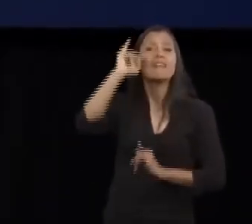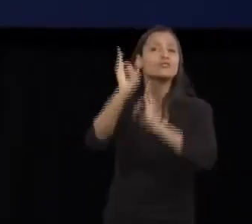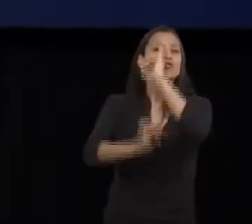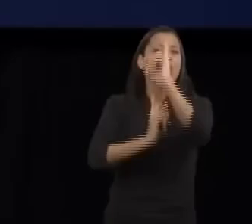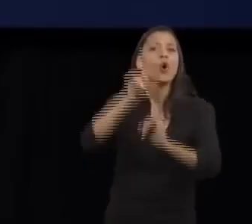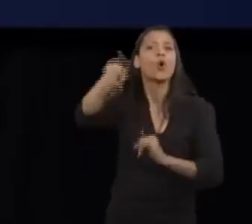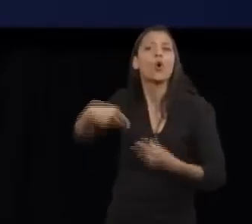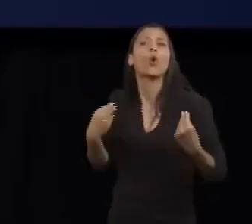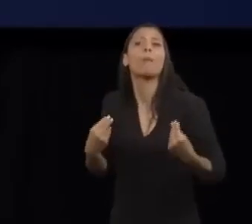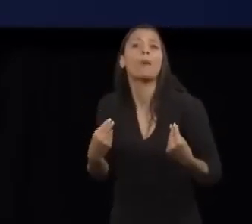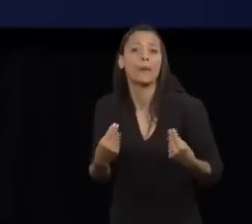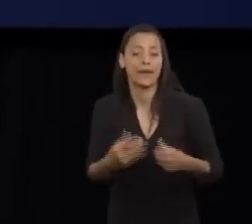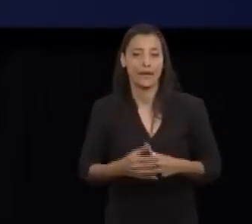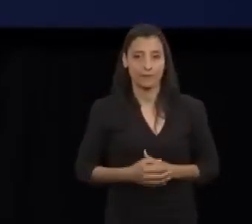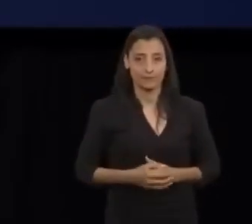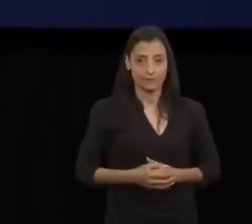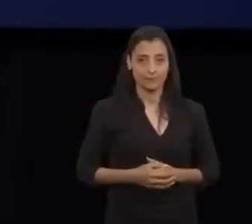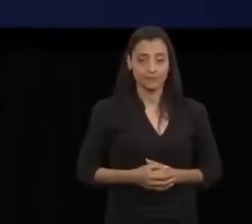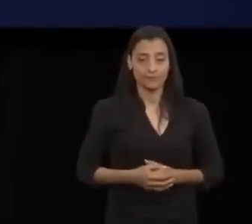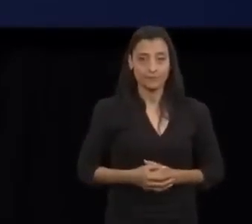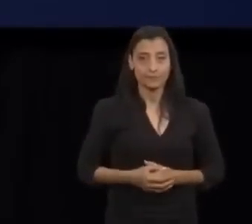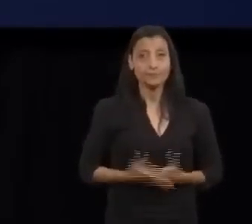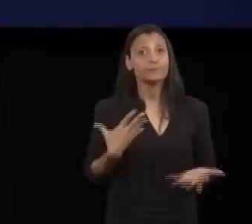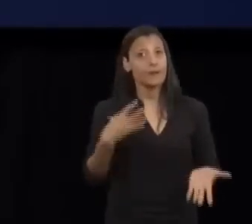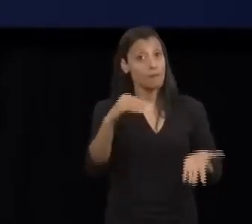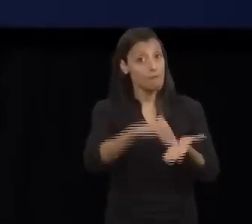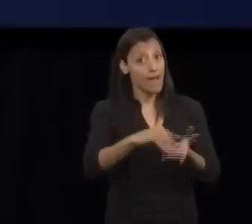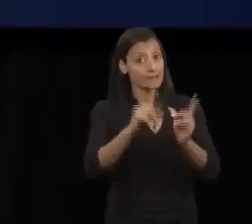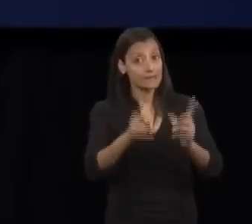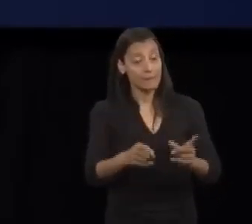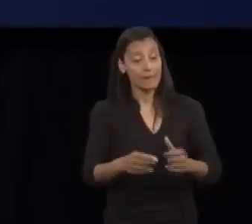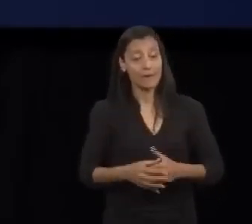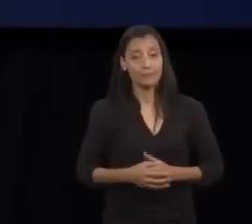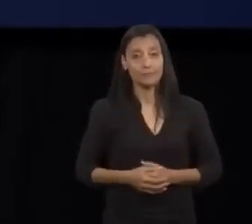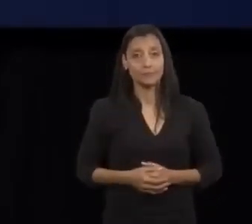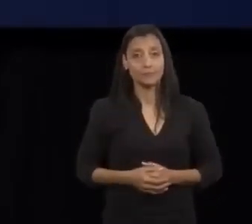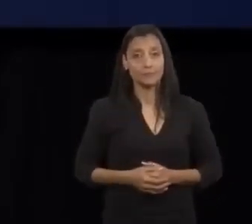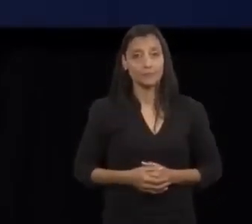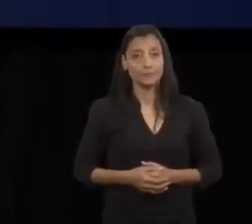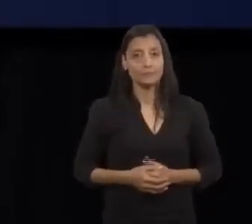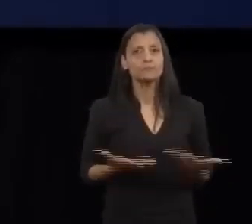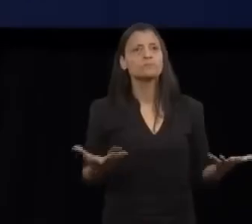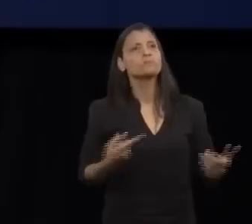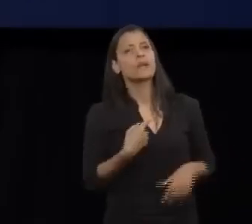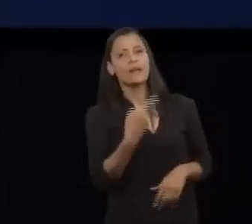And that, in addition, why is it interesting, why is it important?